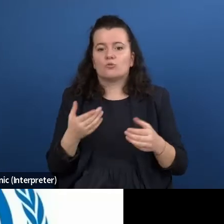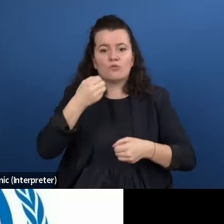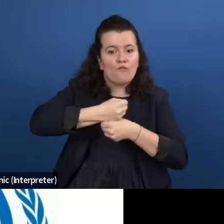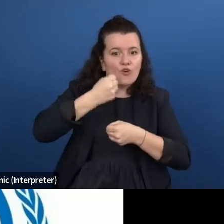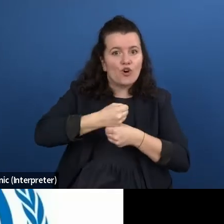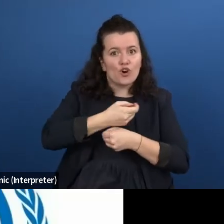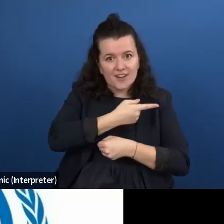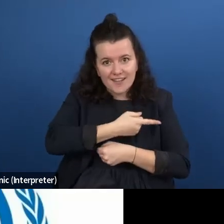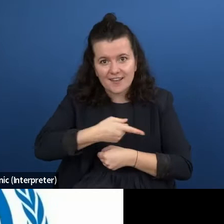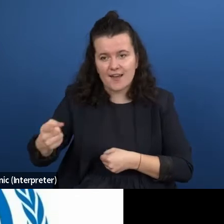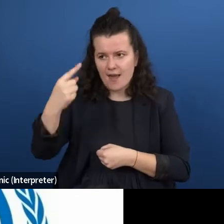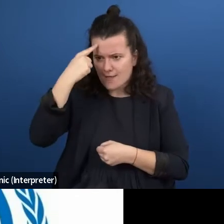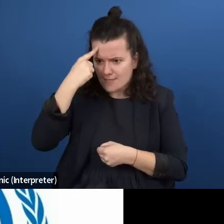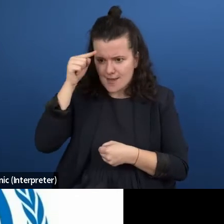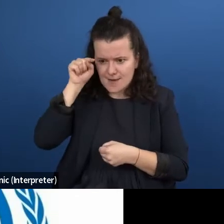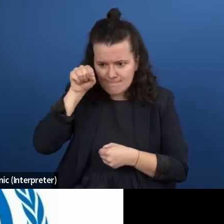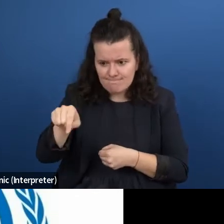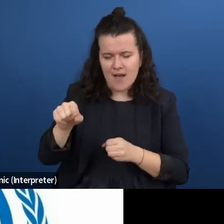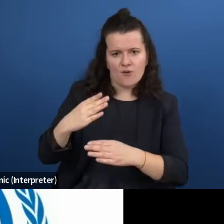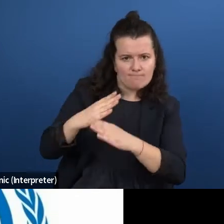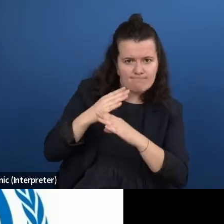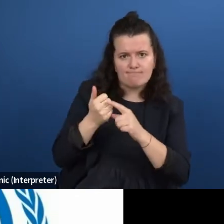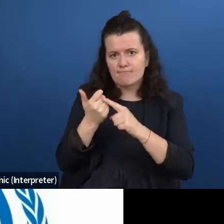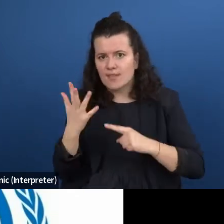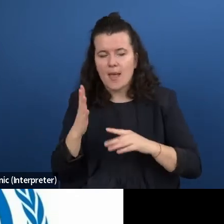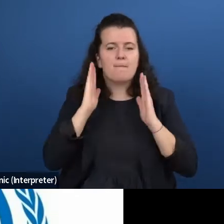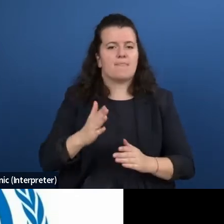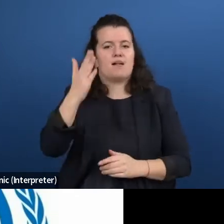to identify and recognise the specific needs and rights